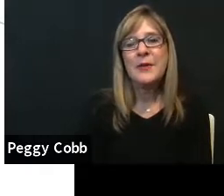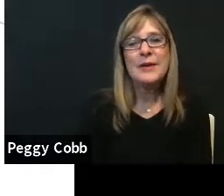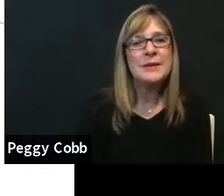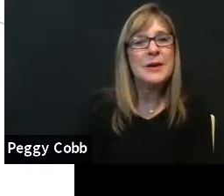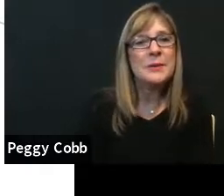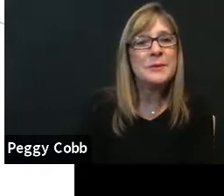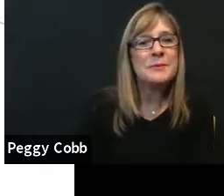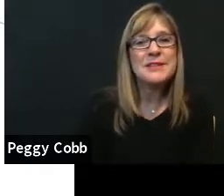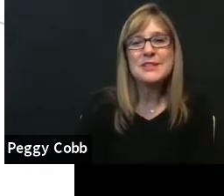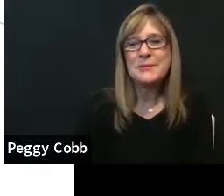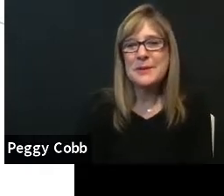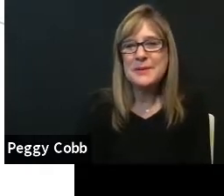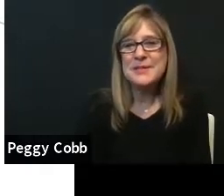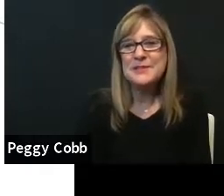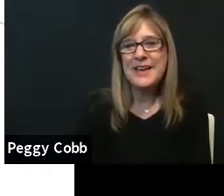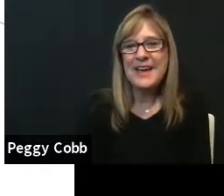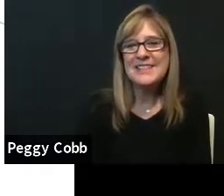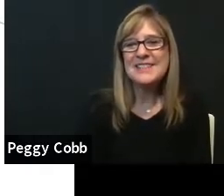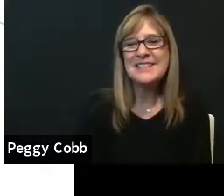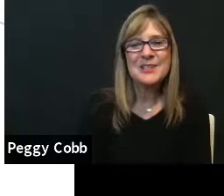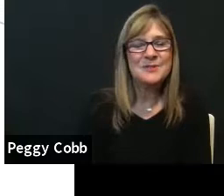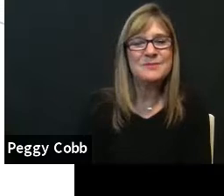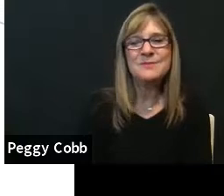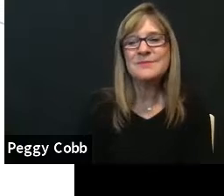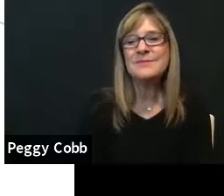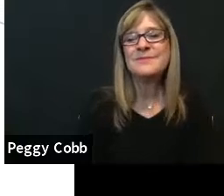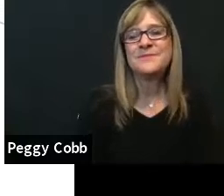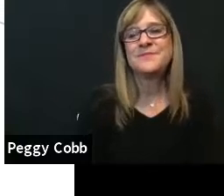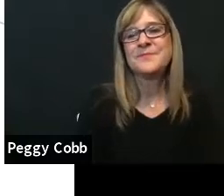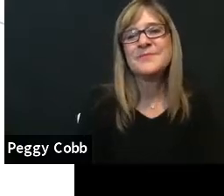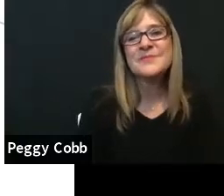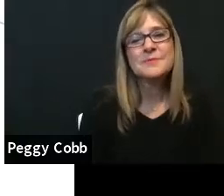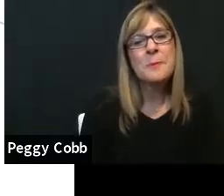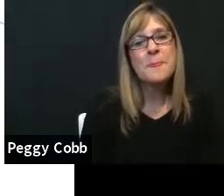Oh, I did not know, I wanna make sure I'm not going too fast. [clears throat]